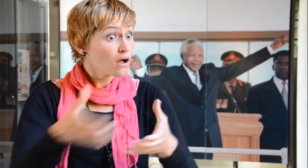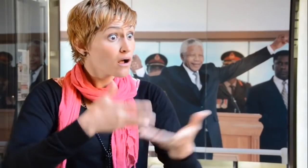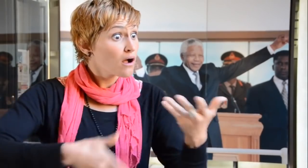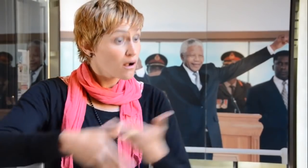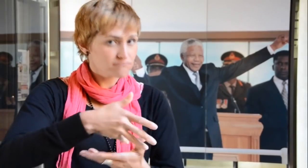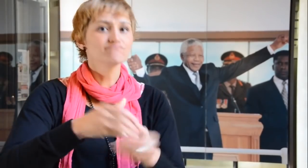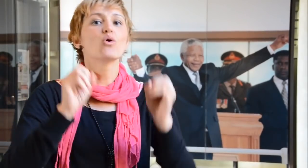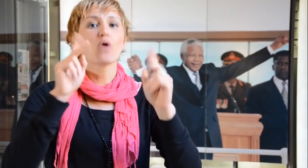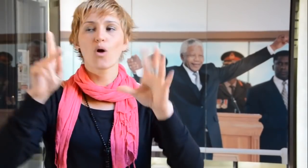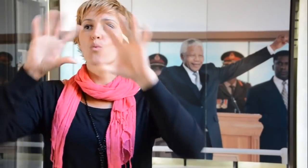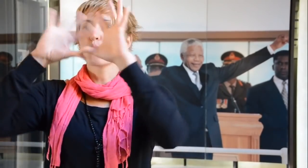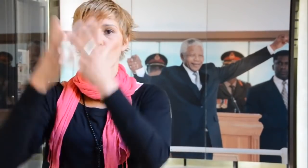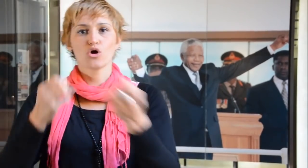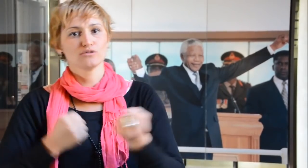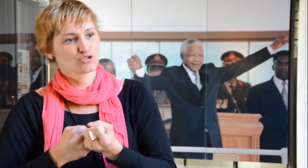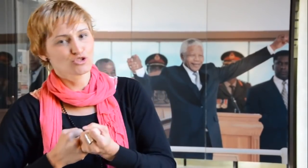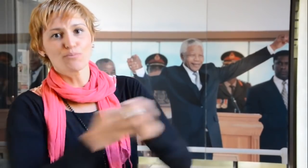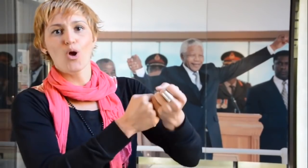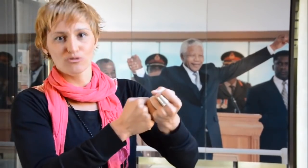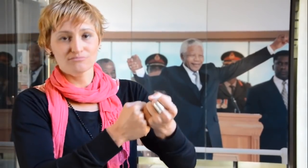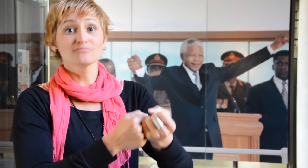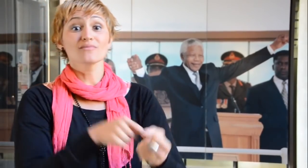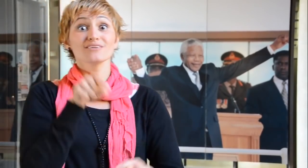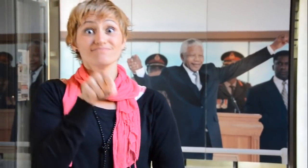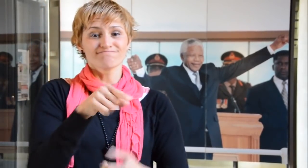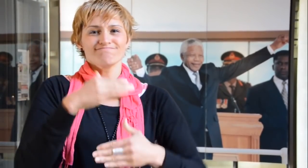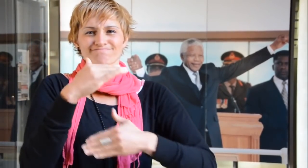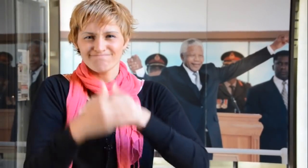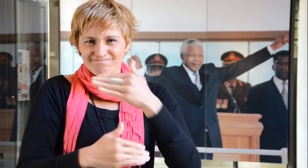When democracy started for South Africa, the world was more than willing to provide support.